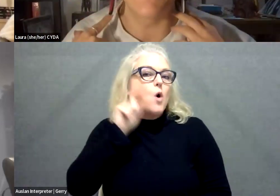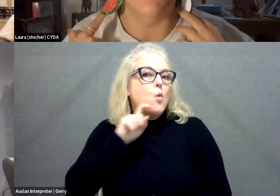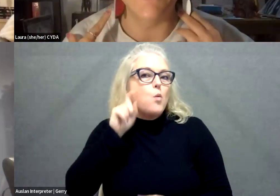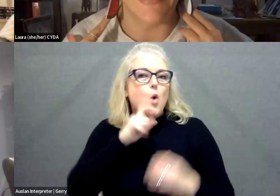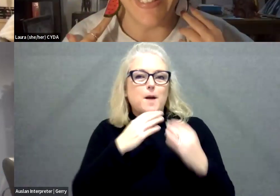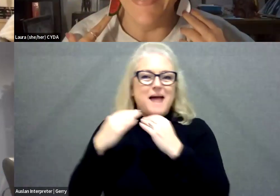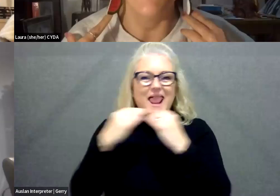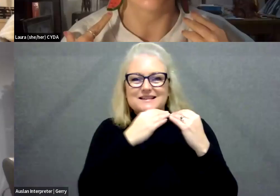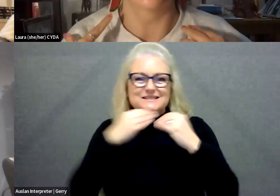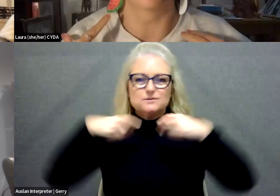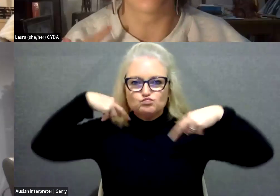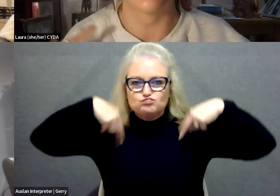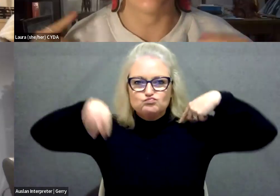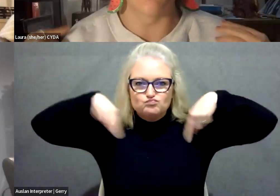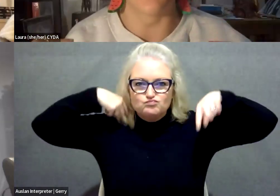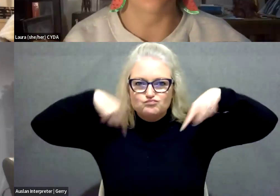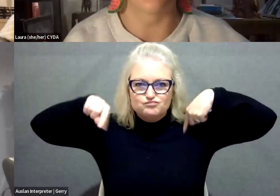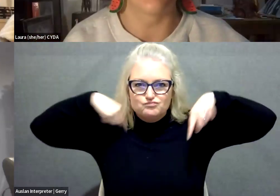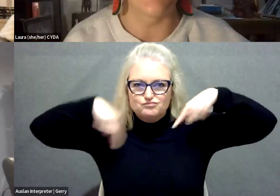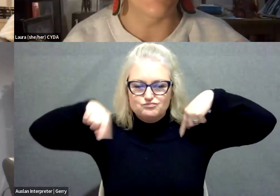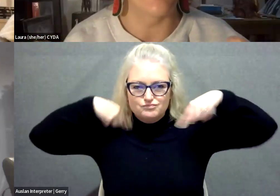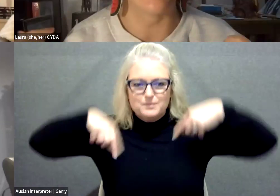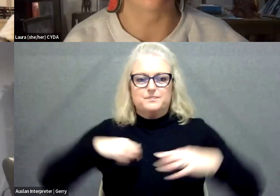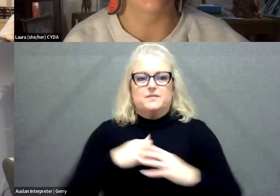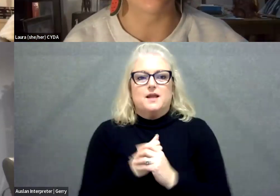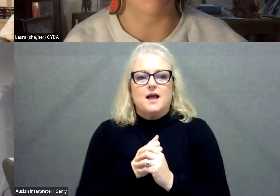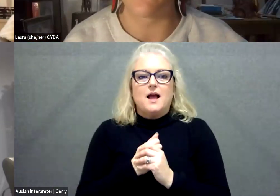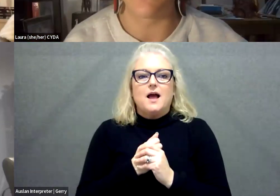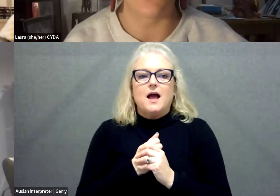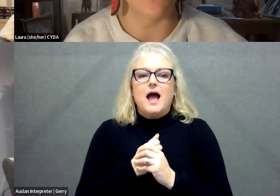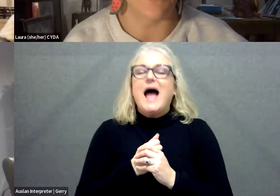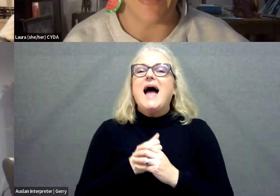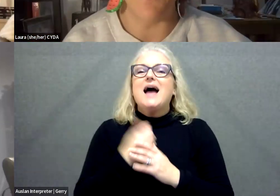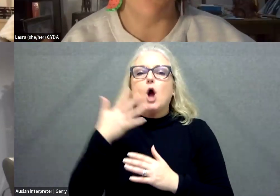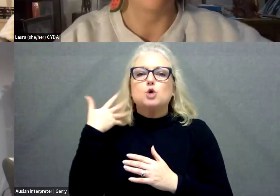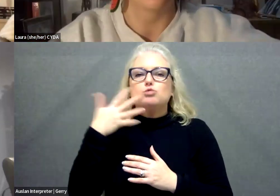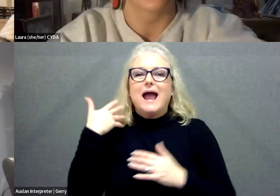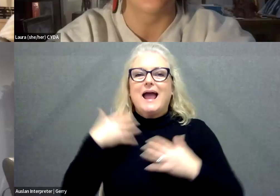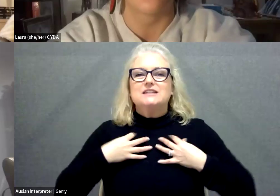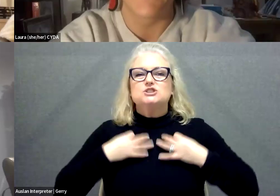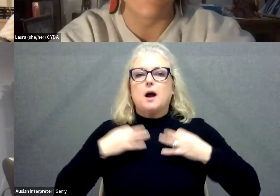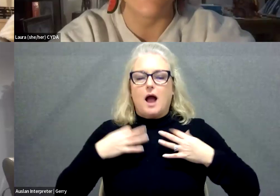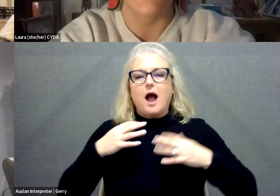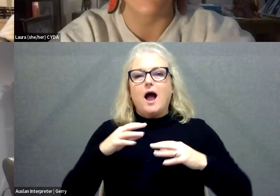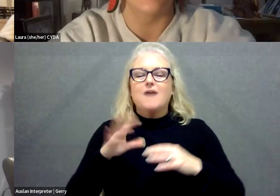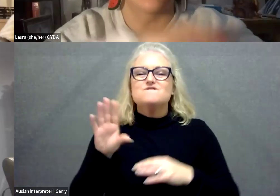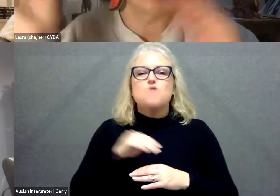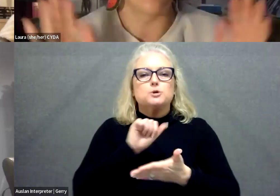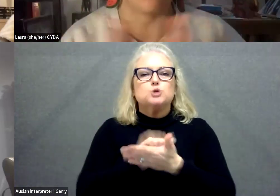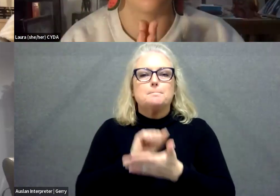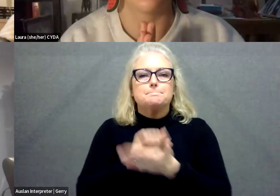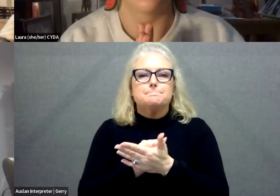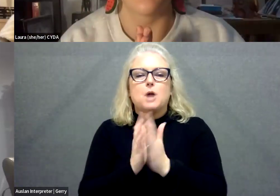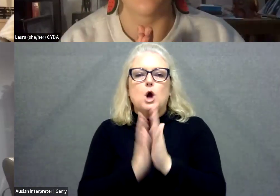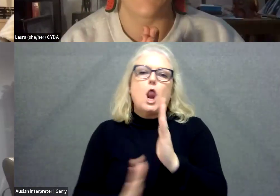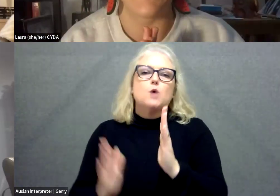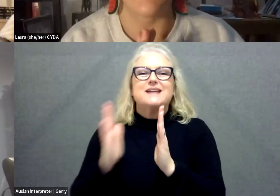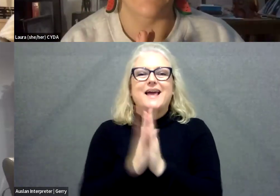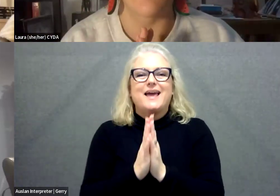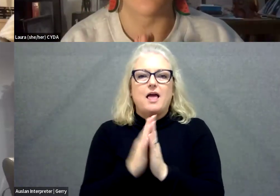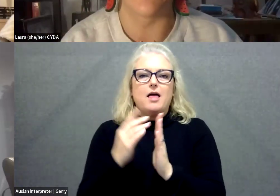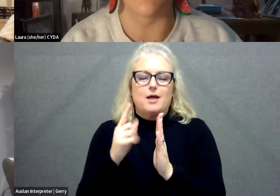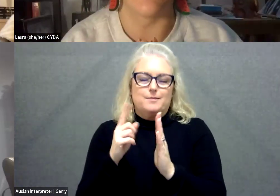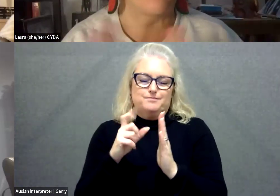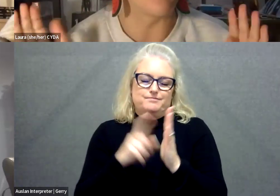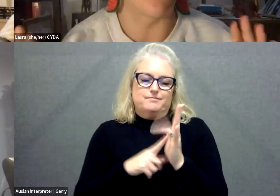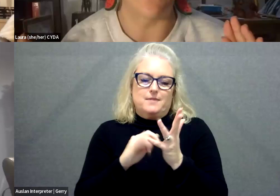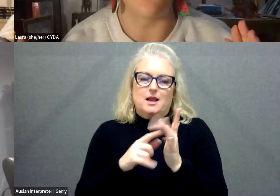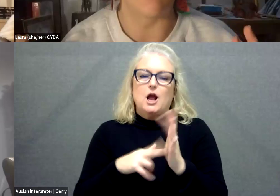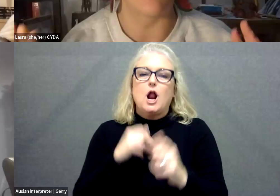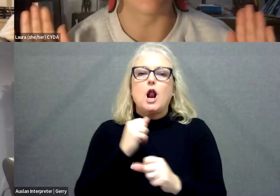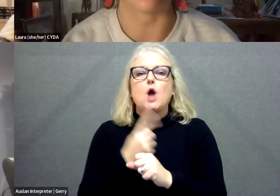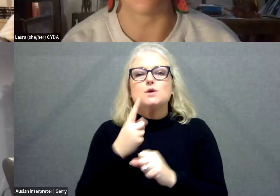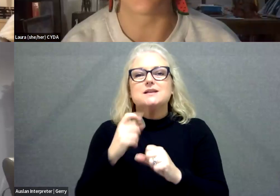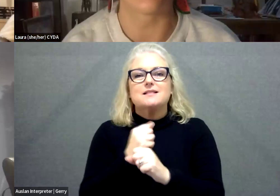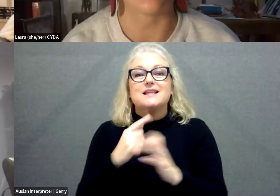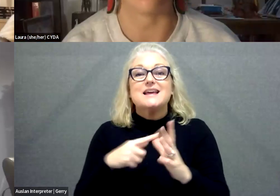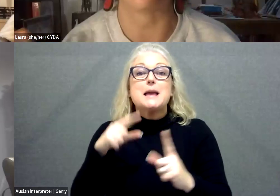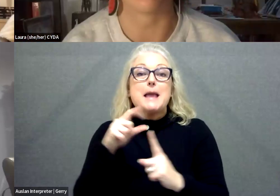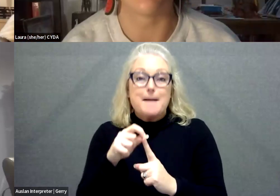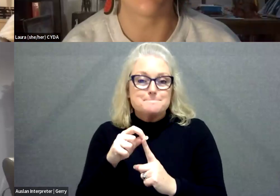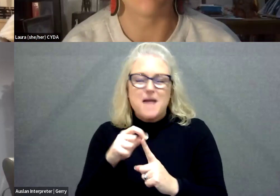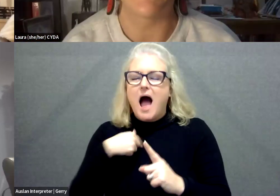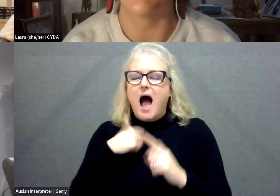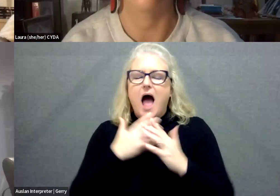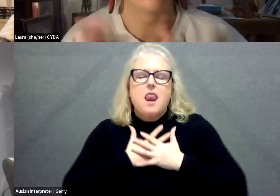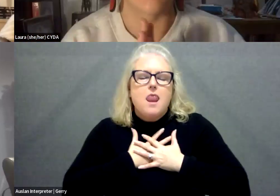with they are really dangly and I am wearing a grey jumper. I am so excited to be here.